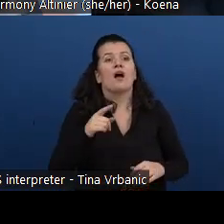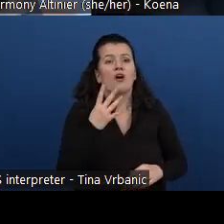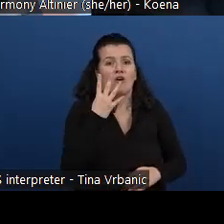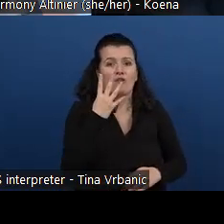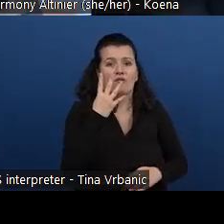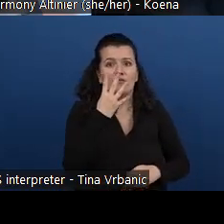job.